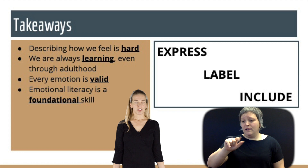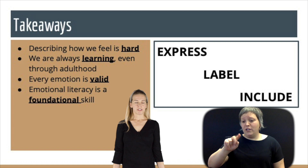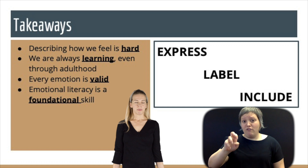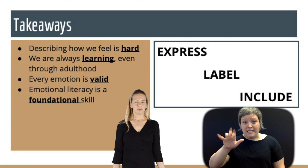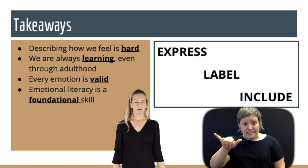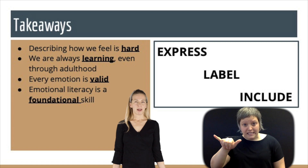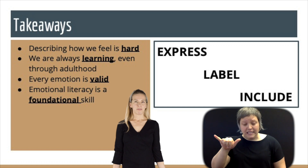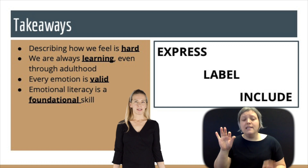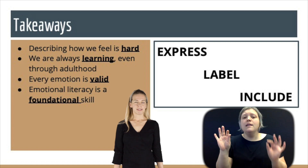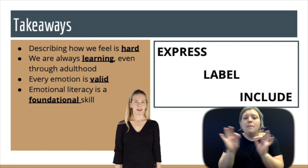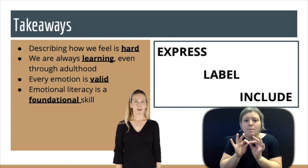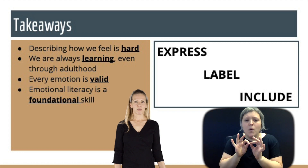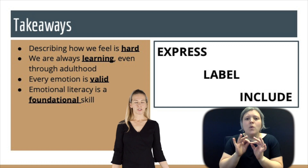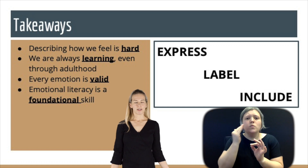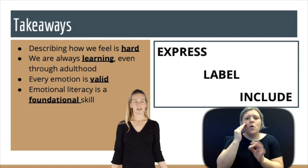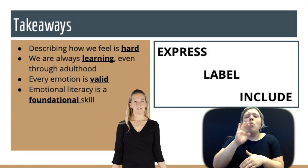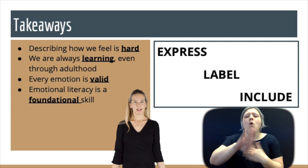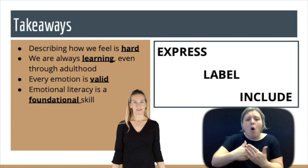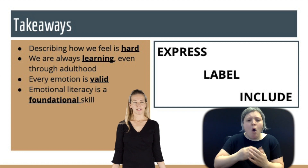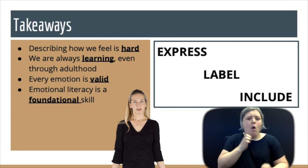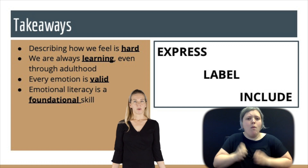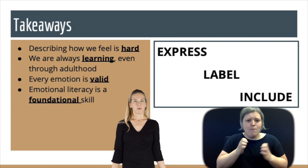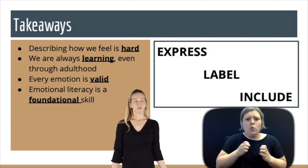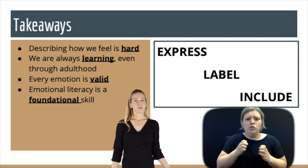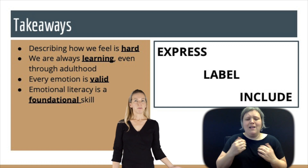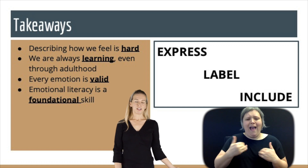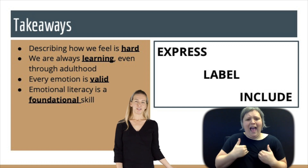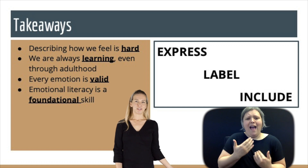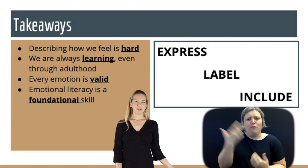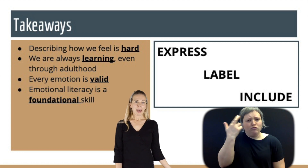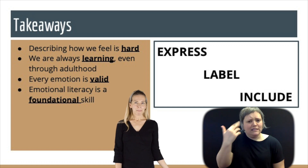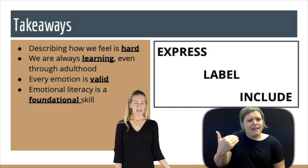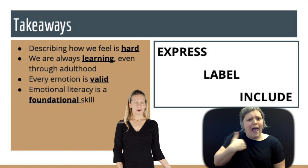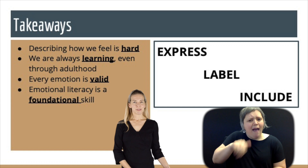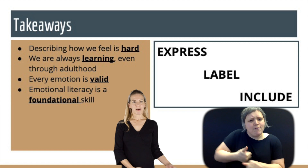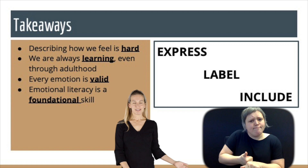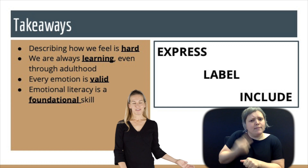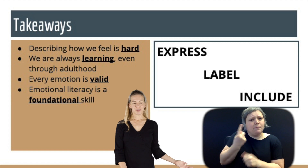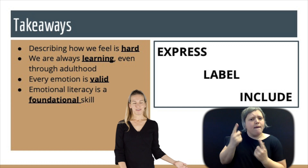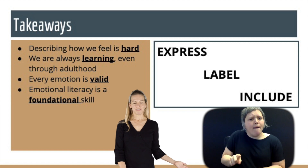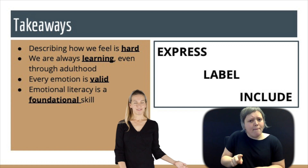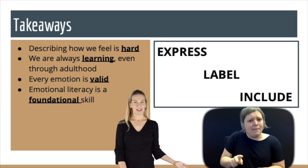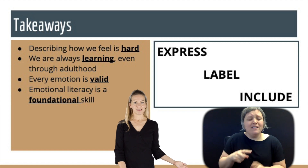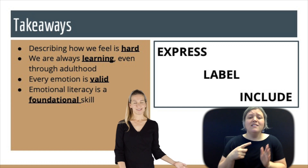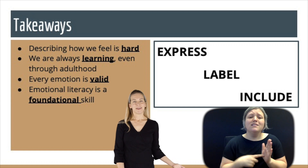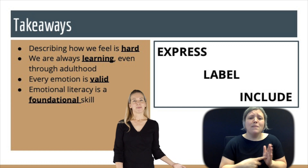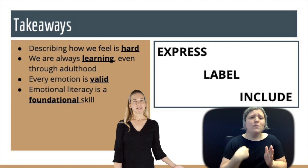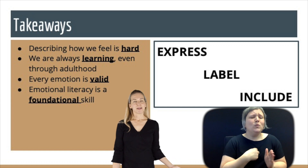literacy, we really want to emphasize that every emotion is valid. Of course we want our children to feel happy and all those positive good things but sometimes